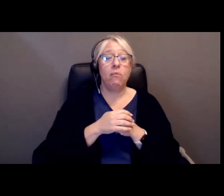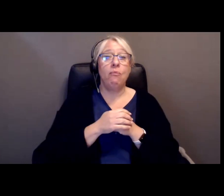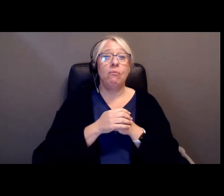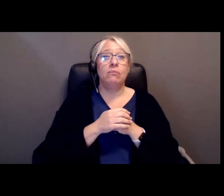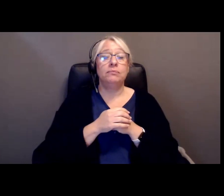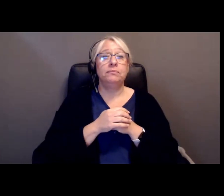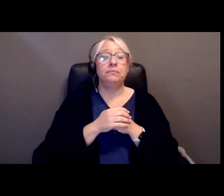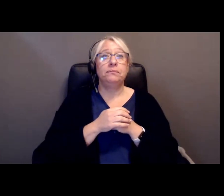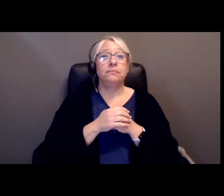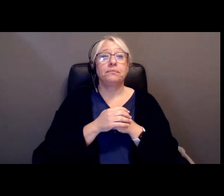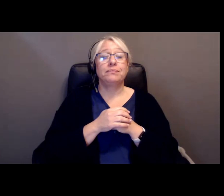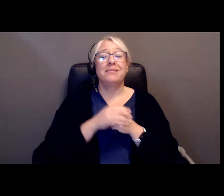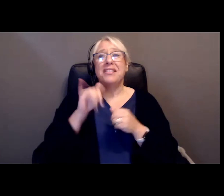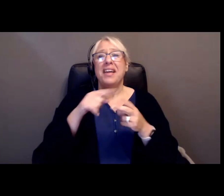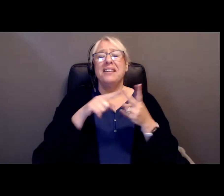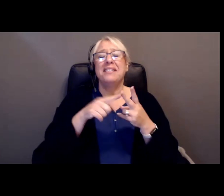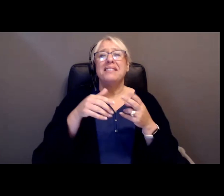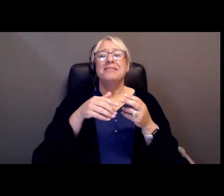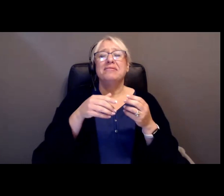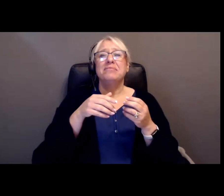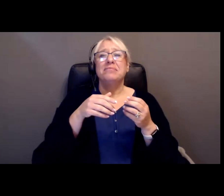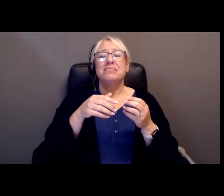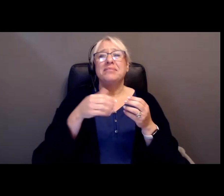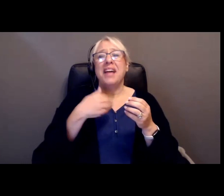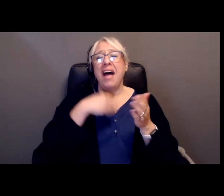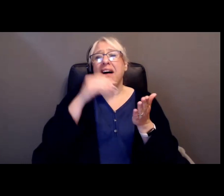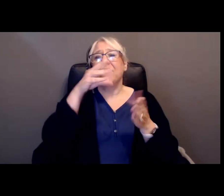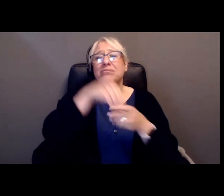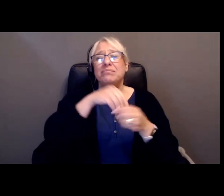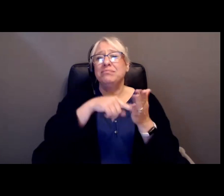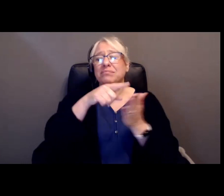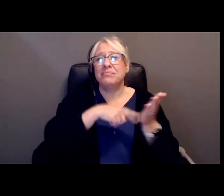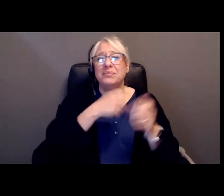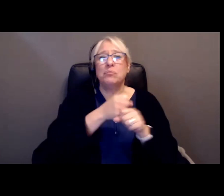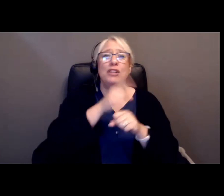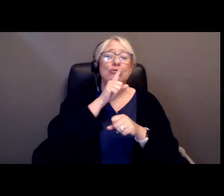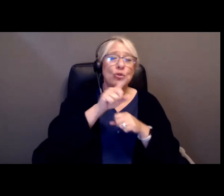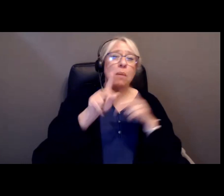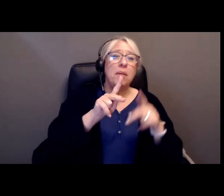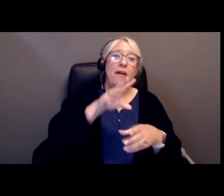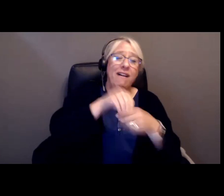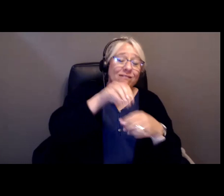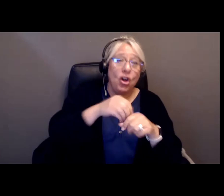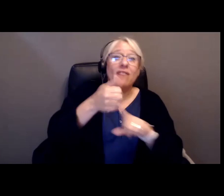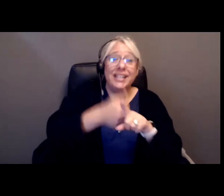things like ensuring that people are involved every step of the way, and